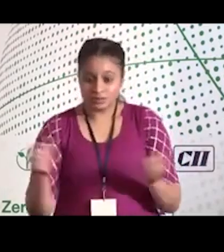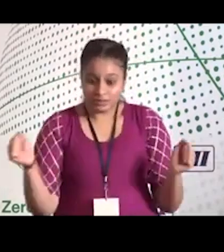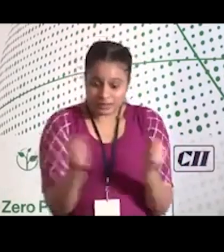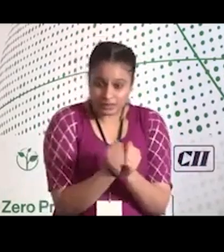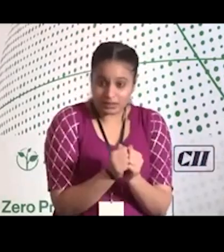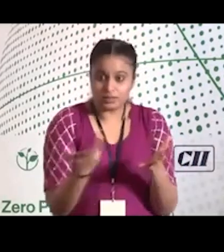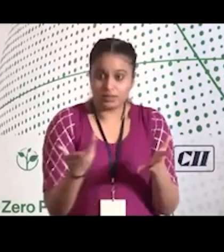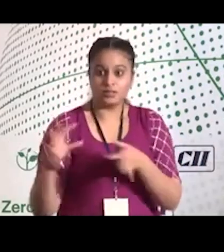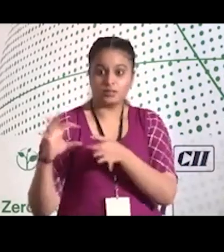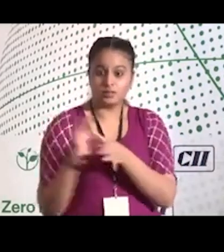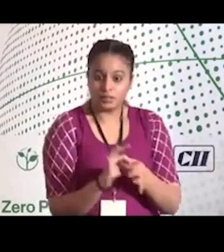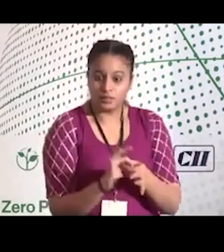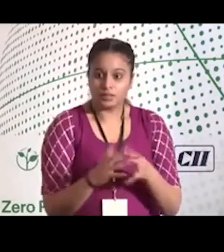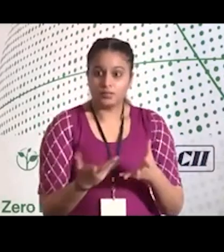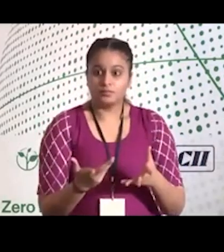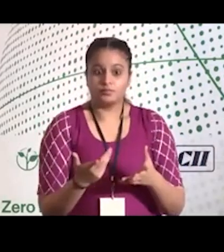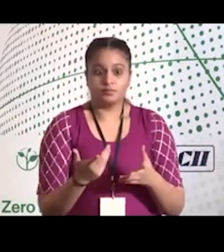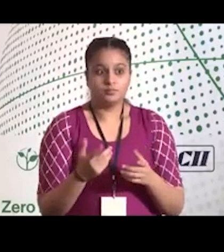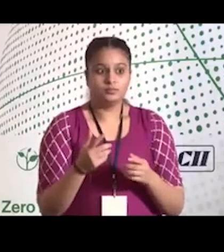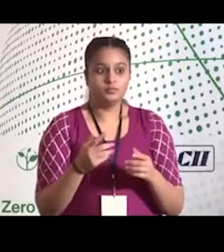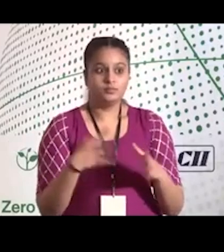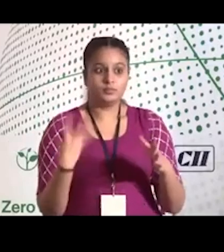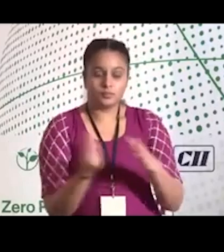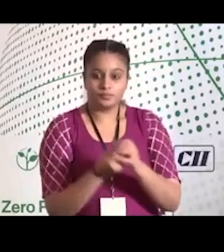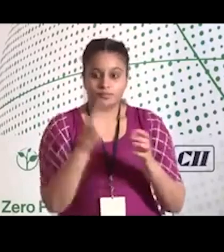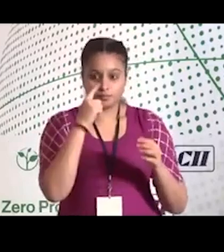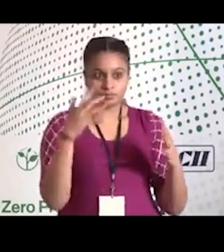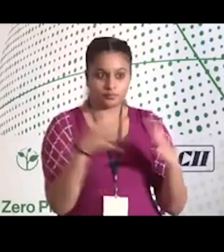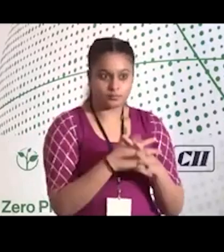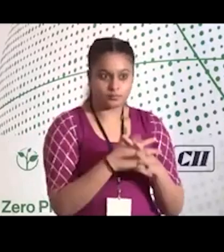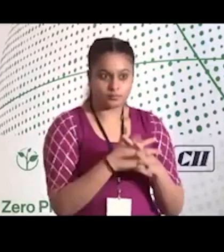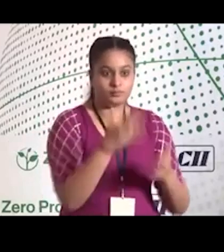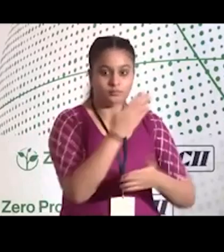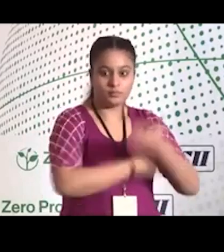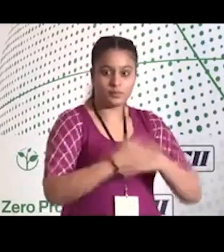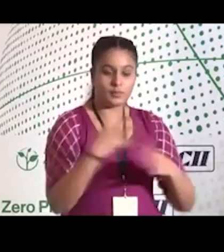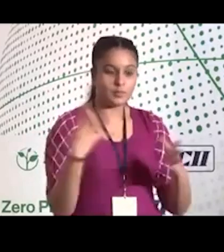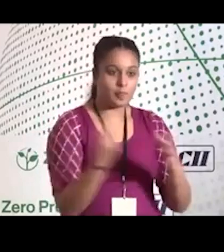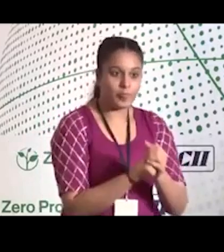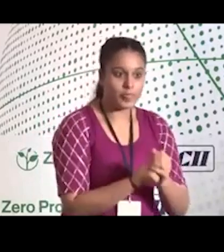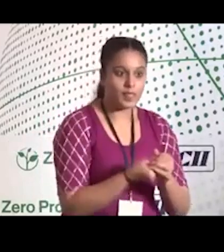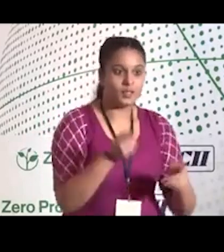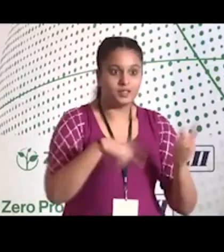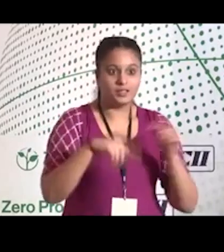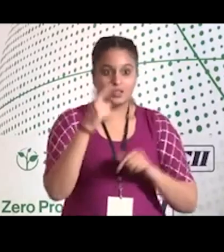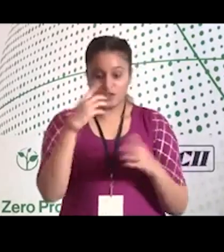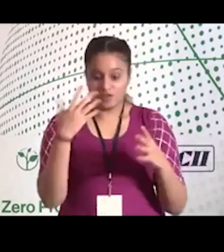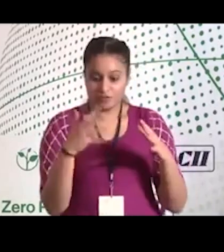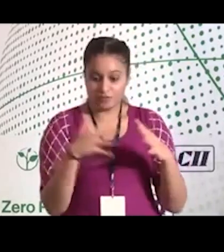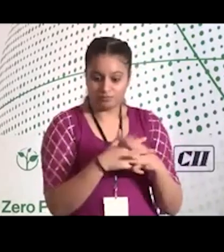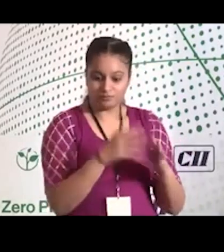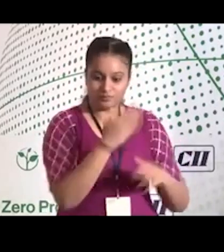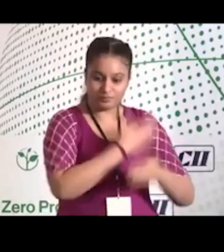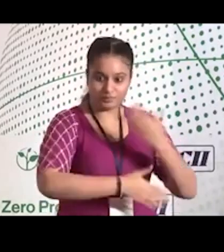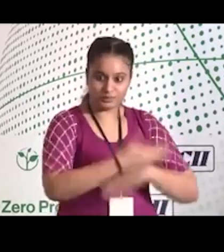coming together, including women with disabilities in their work, and also women with disabilities themselves